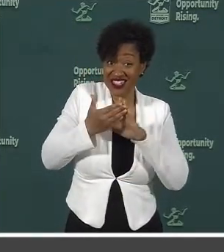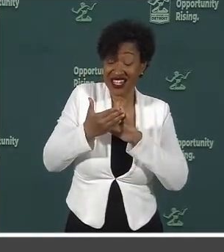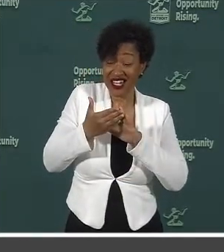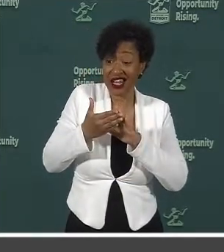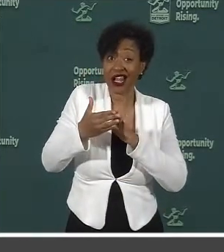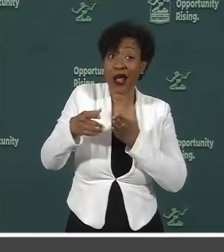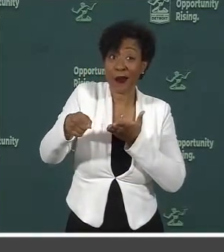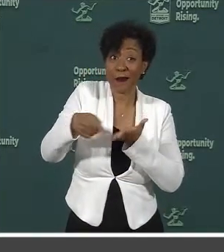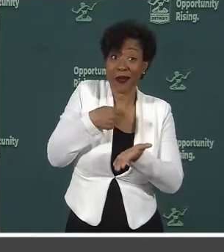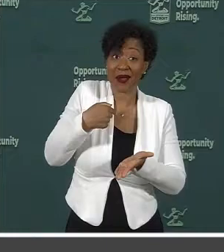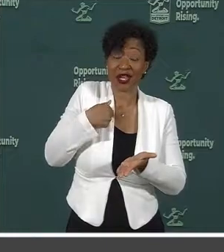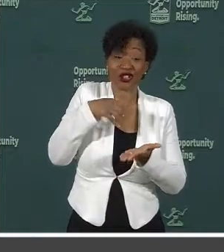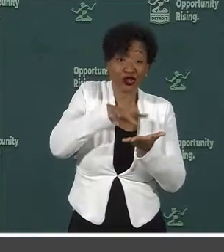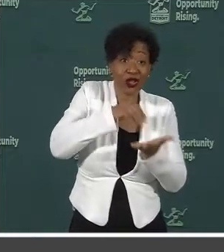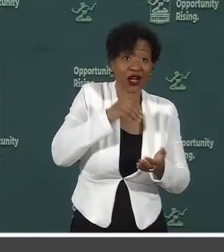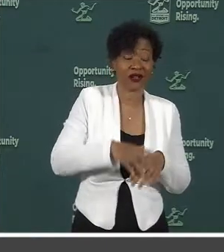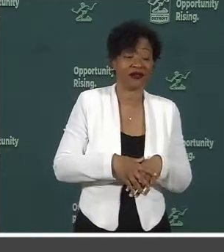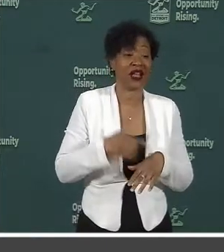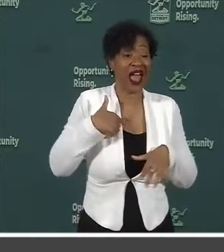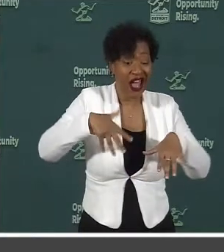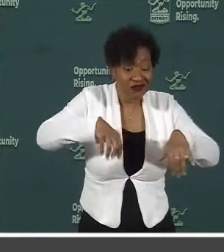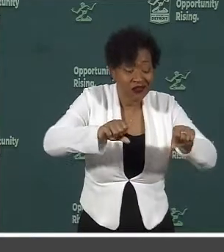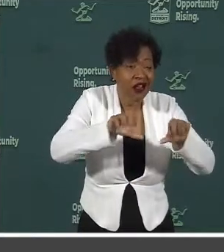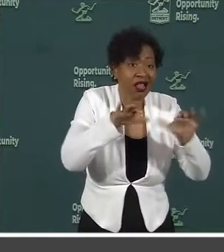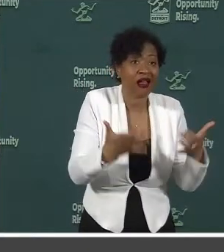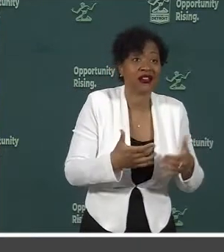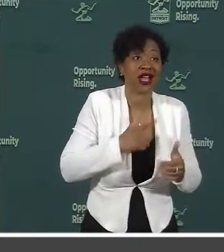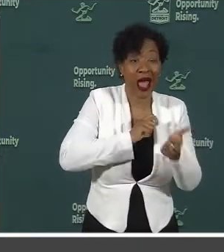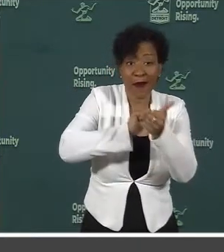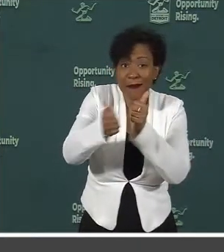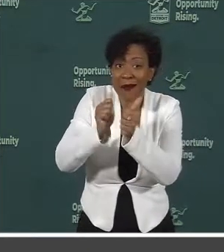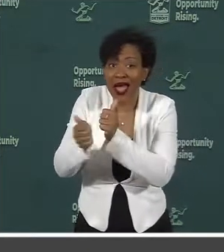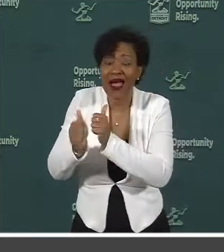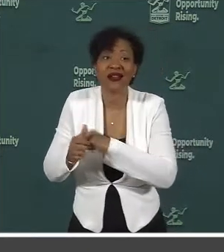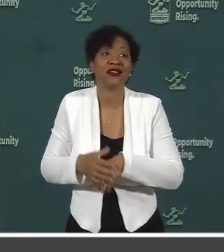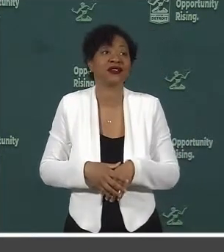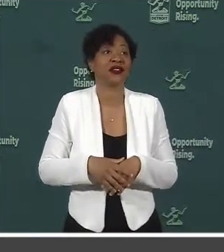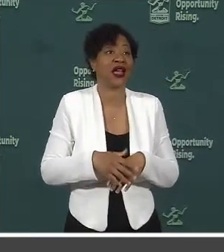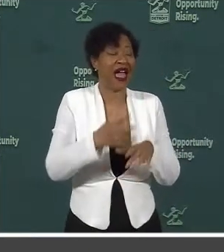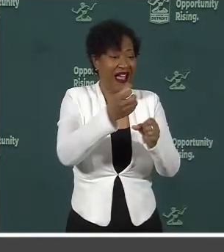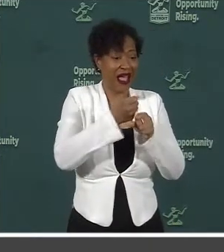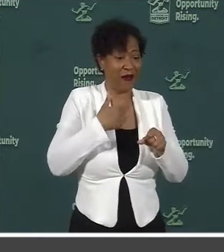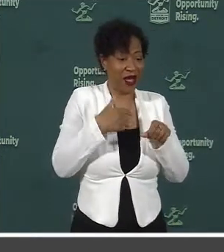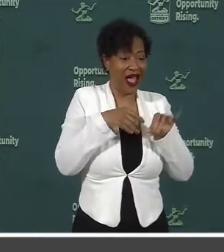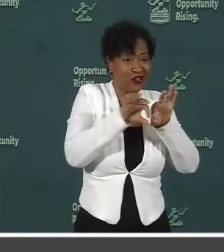CLASSES I PASSED MY CLASSES I GOT MY DIPLOMA AND EVERYTHING AND EVERYTHING WAS THERE TO